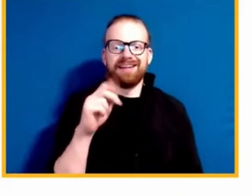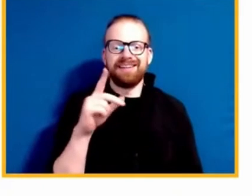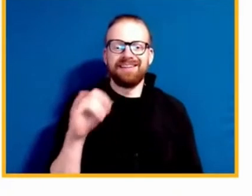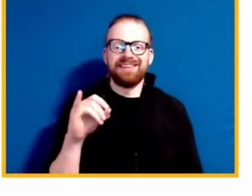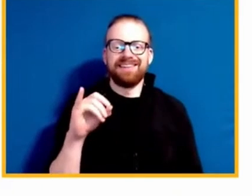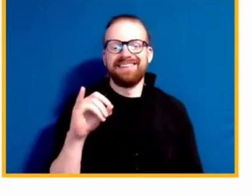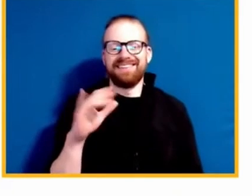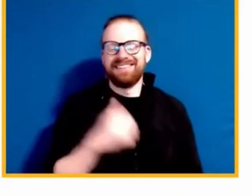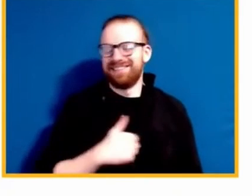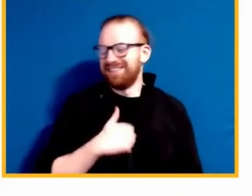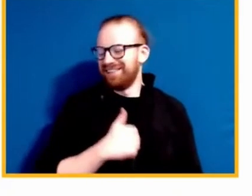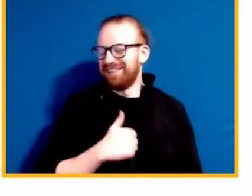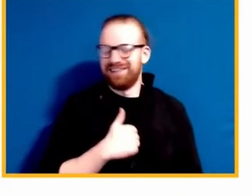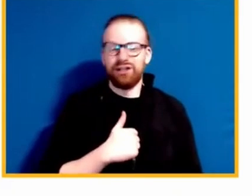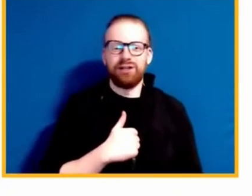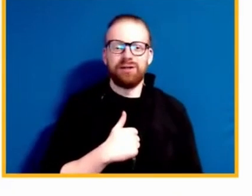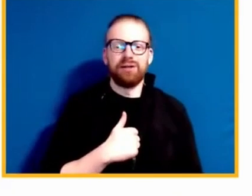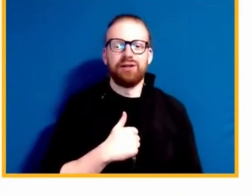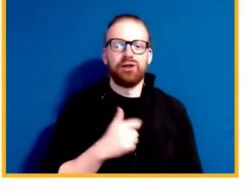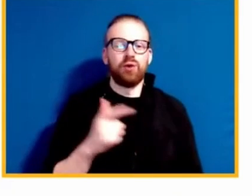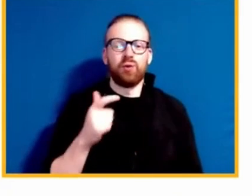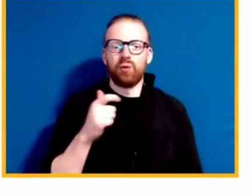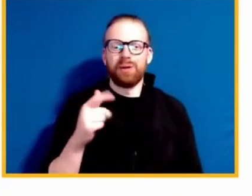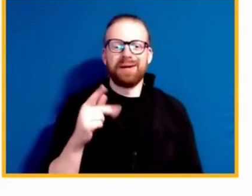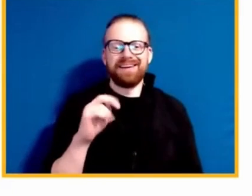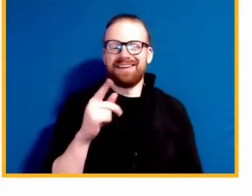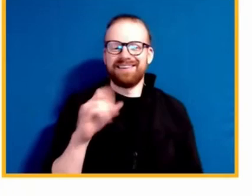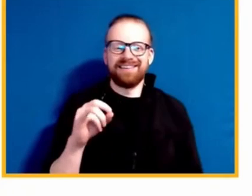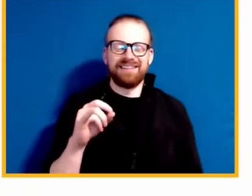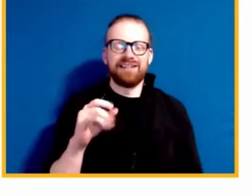Sorry Kendi. Quick. Kendi. You know, both small packages,